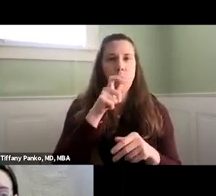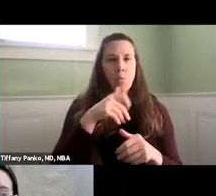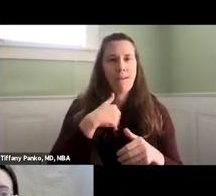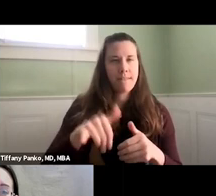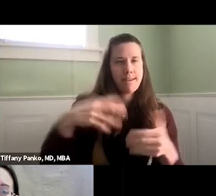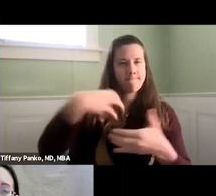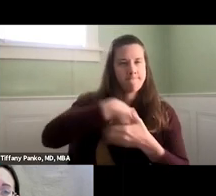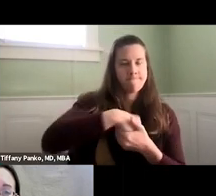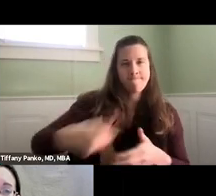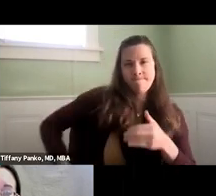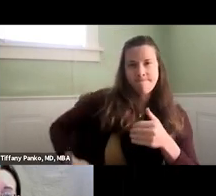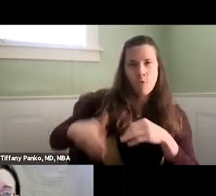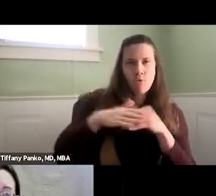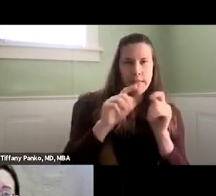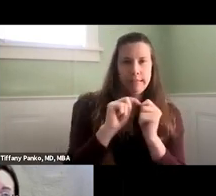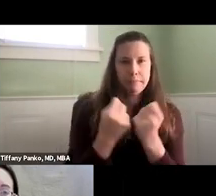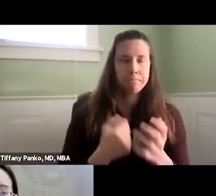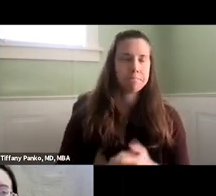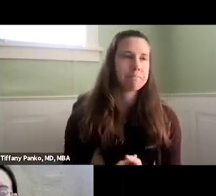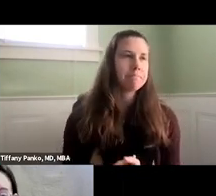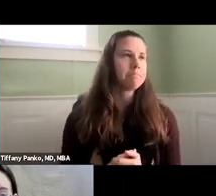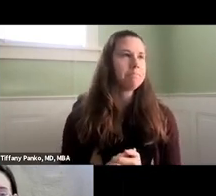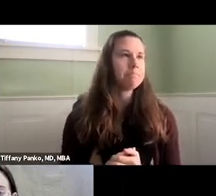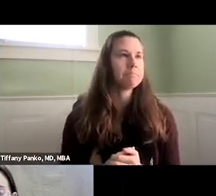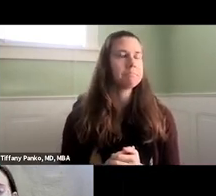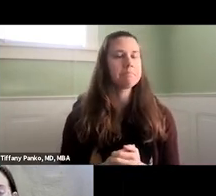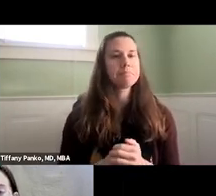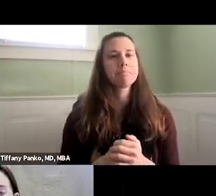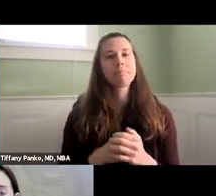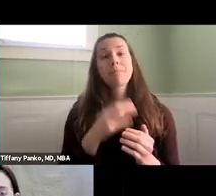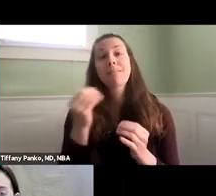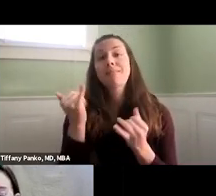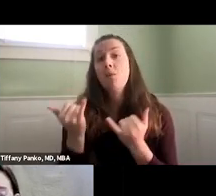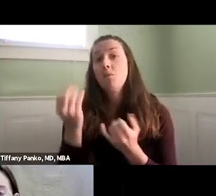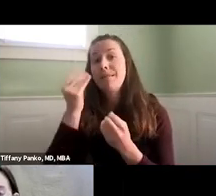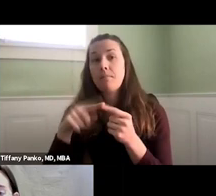data, we need people who have that identity, and you have that lived experience to be part